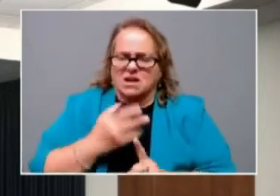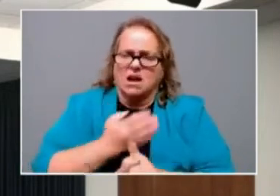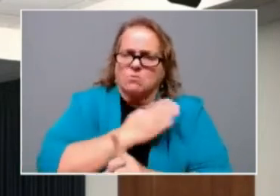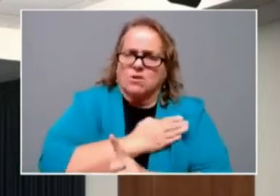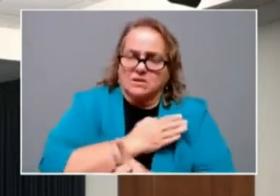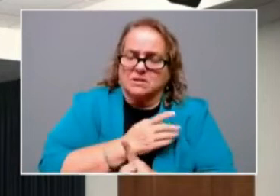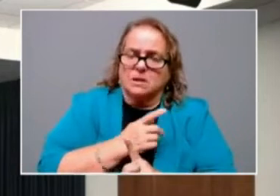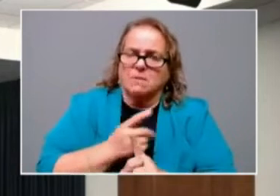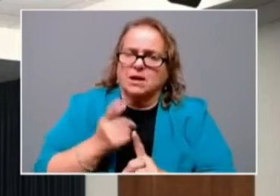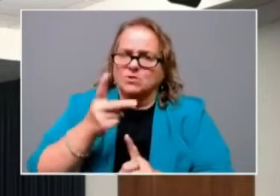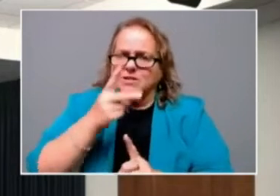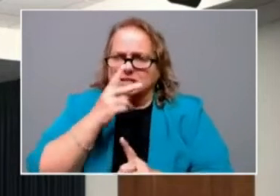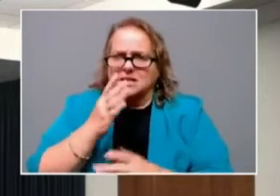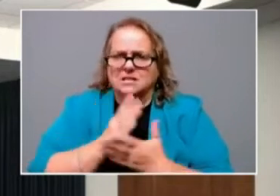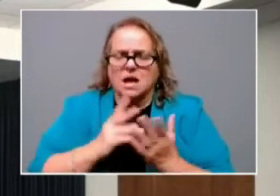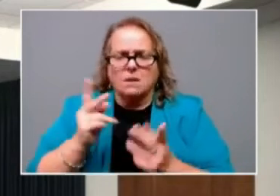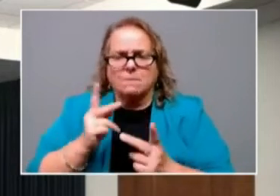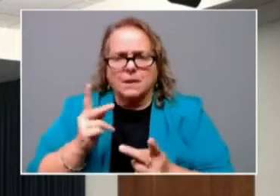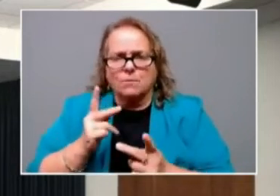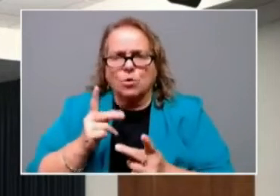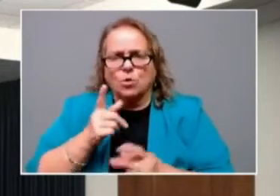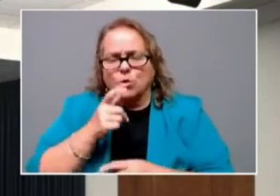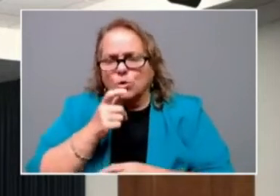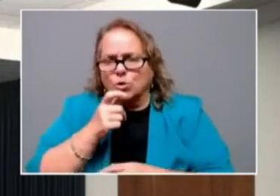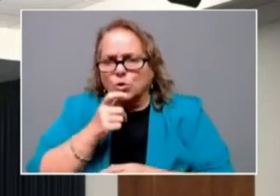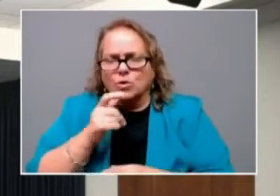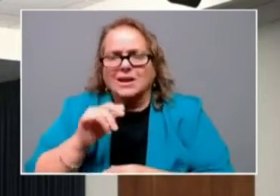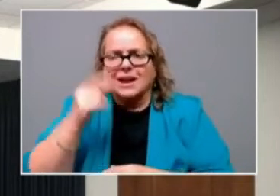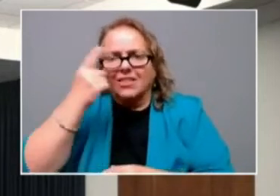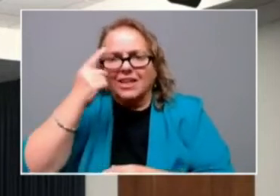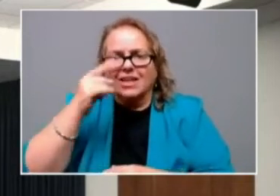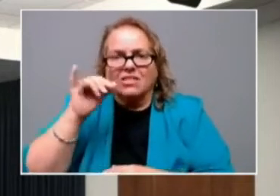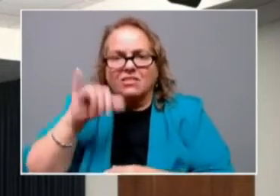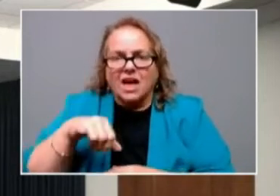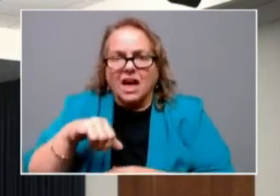several people of thinking that it would have to be an extreme co